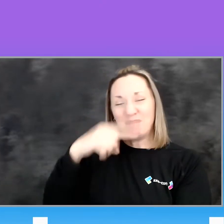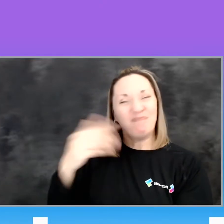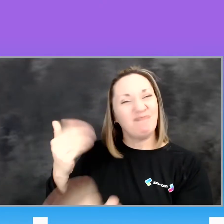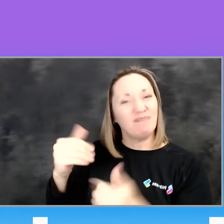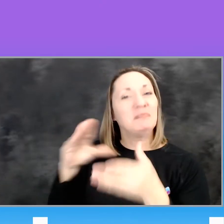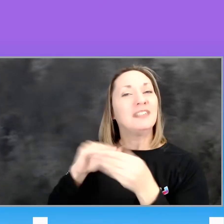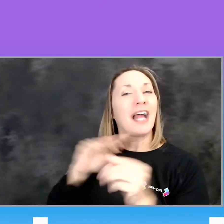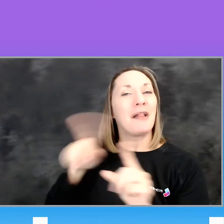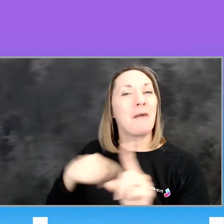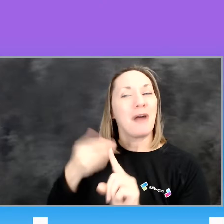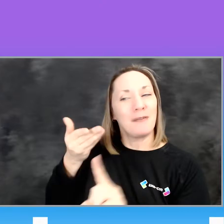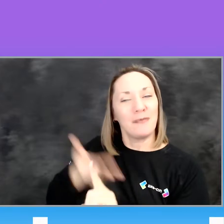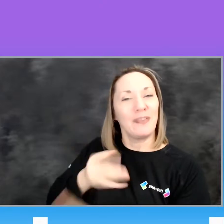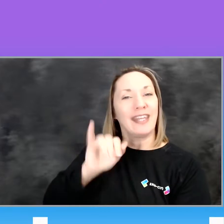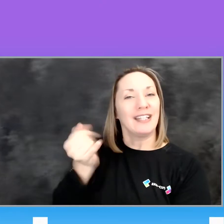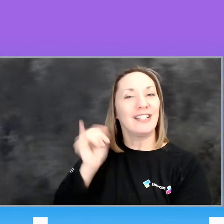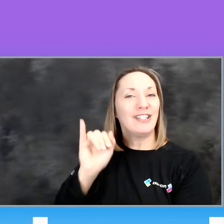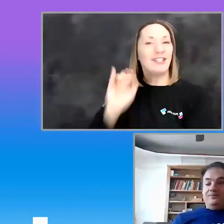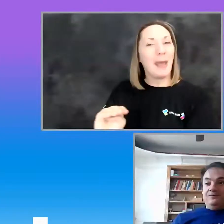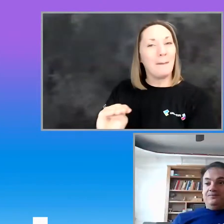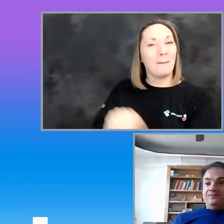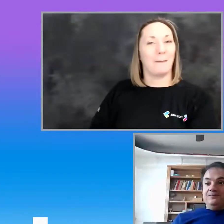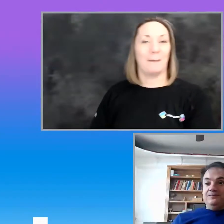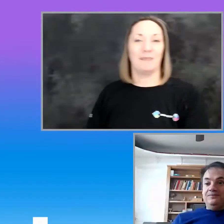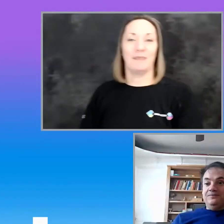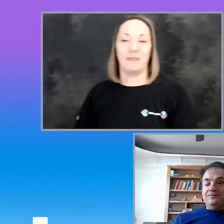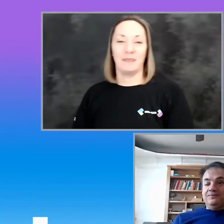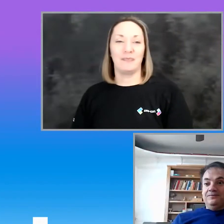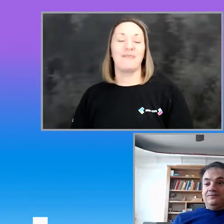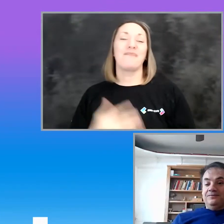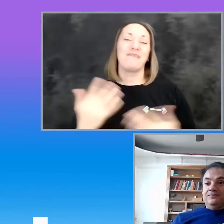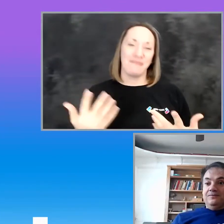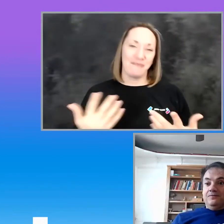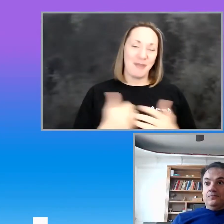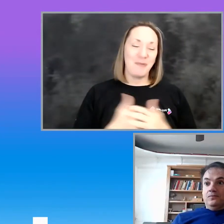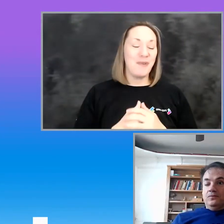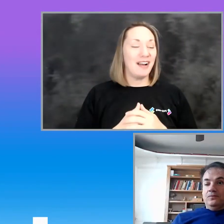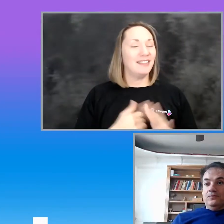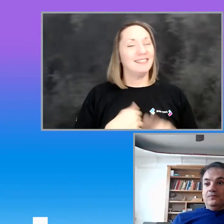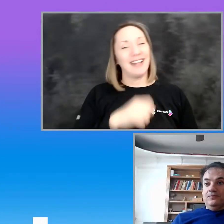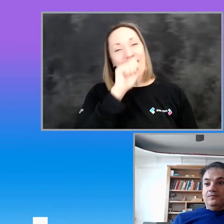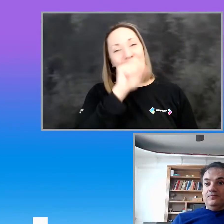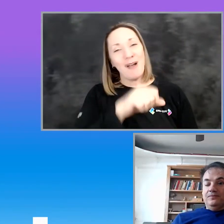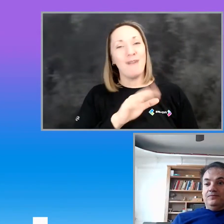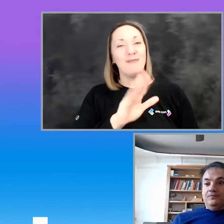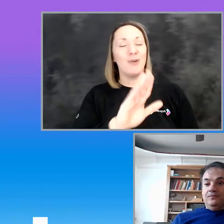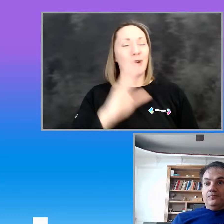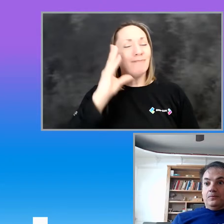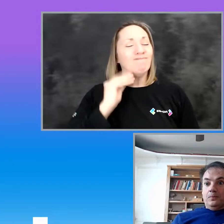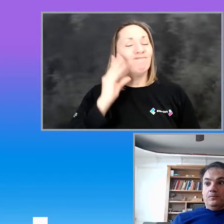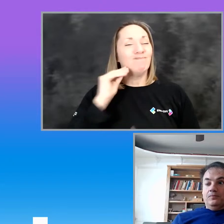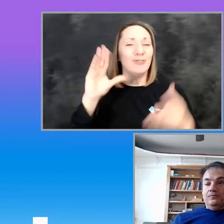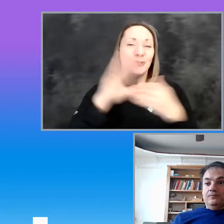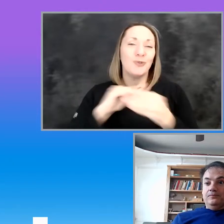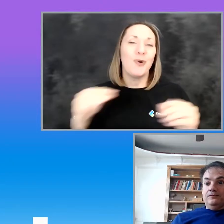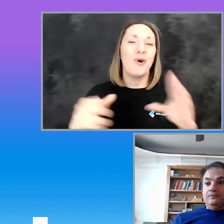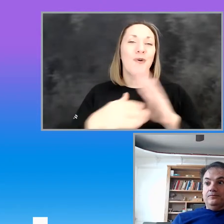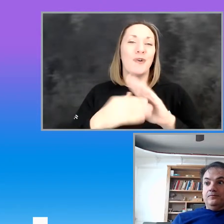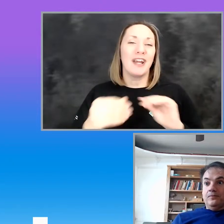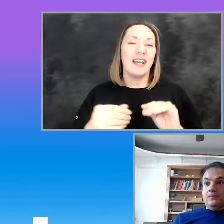us a little bit about Jim. Well, Patrick, I love your